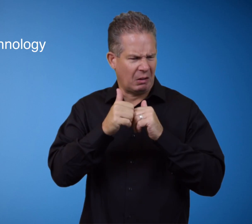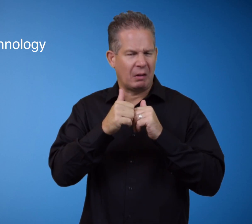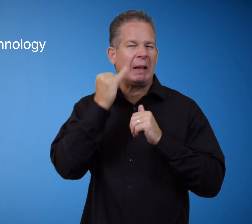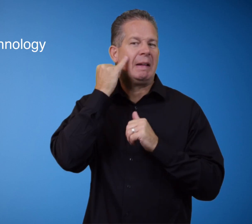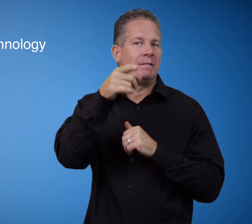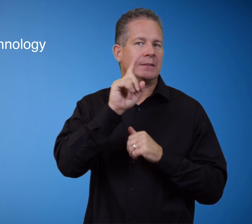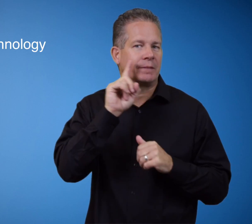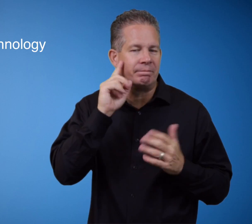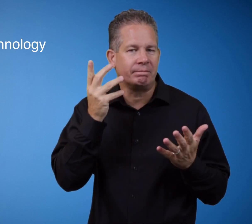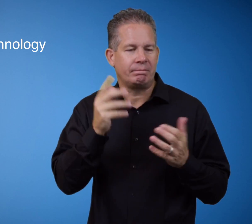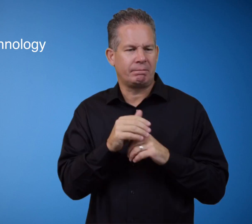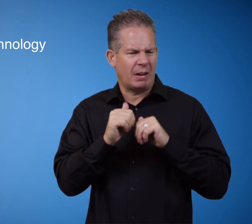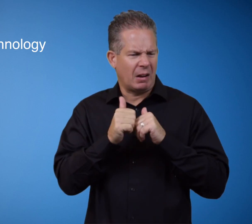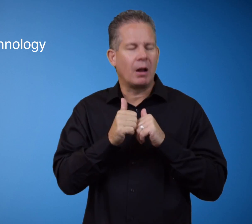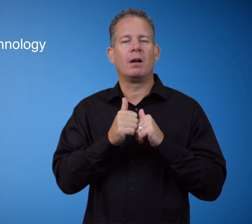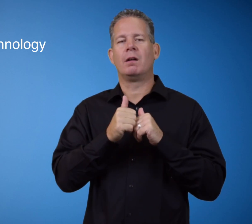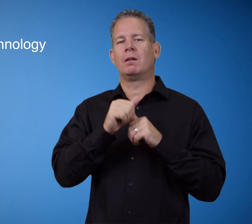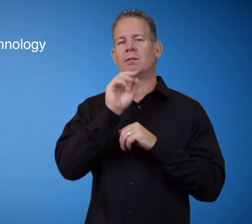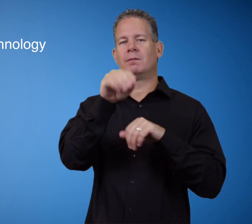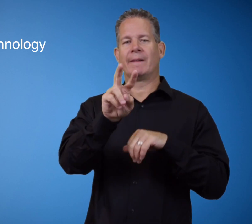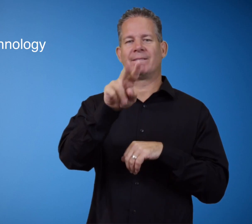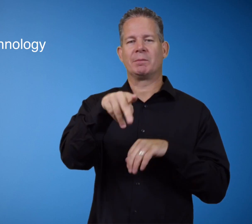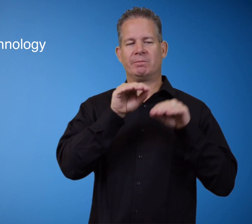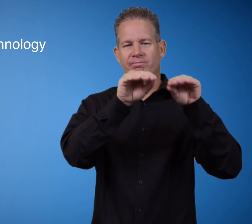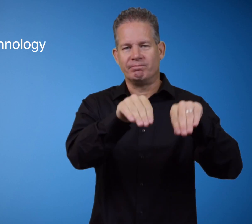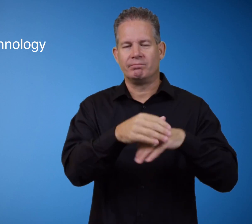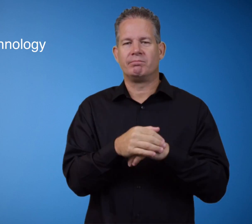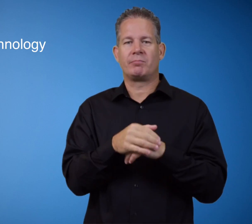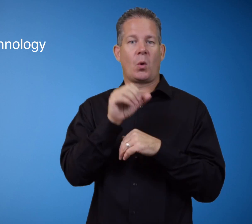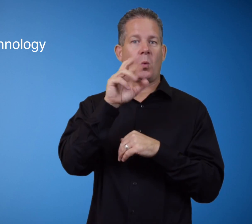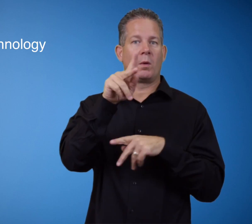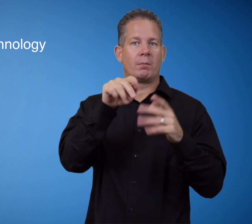if you needed to make a phone call and you were deaf, you could use a video phone installed in your office.